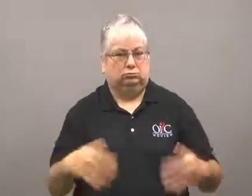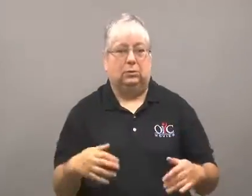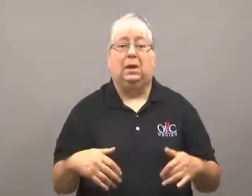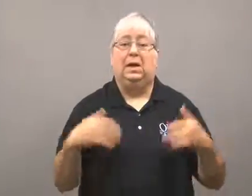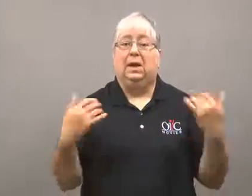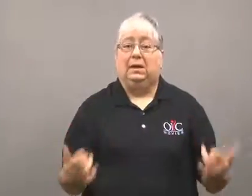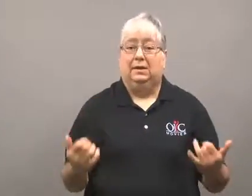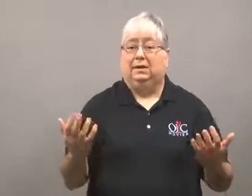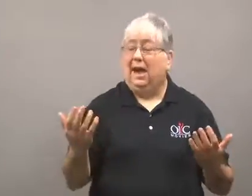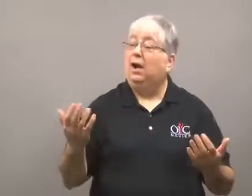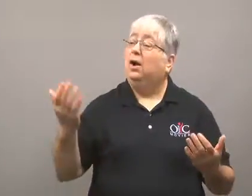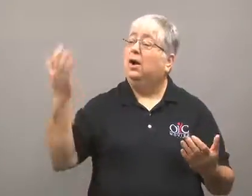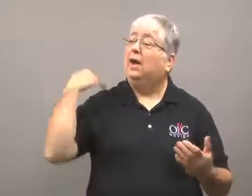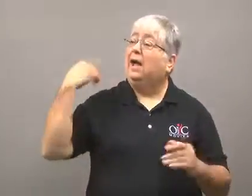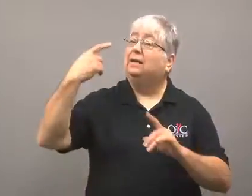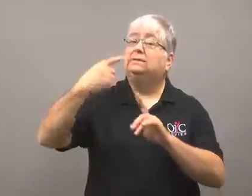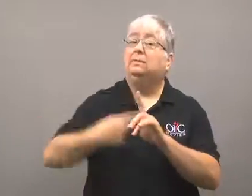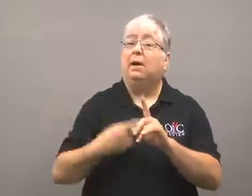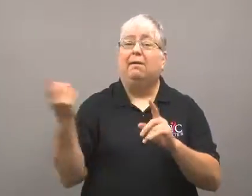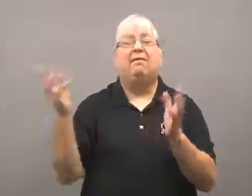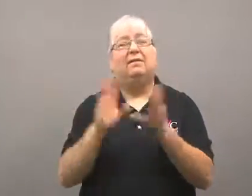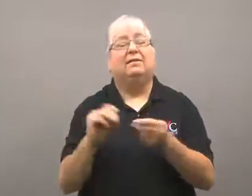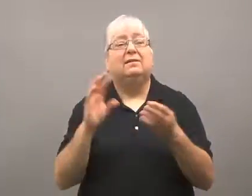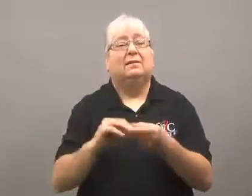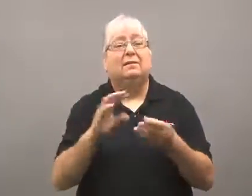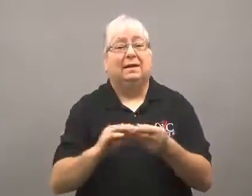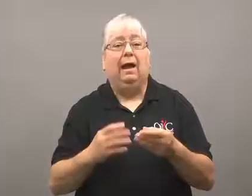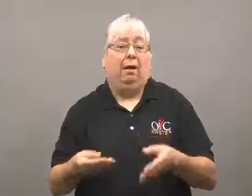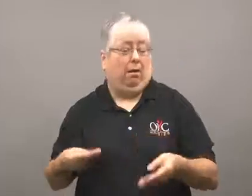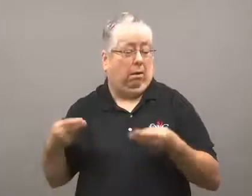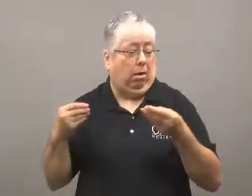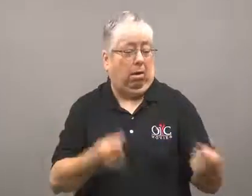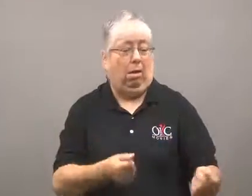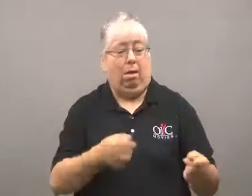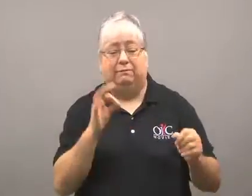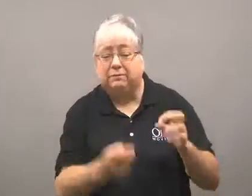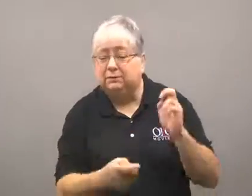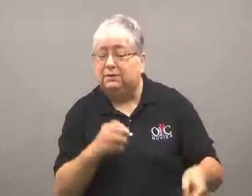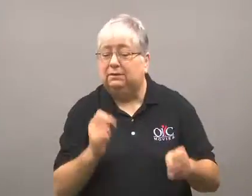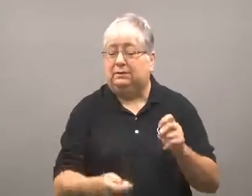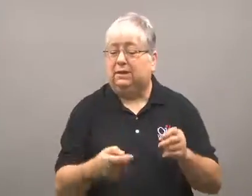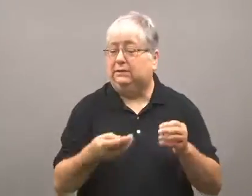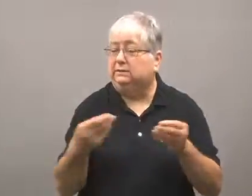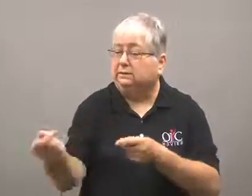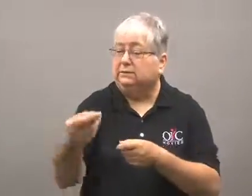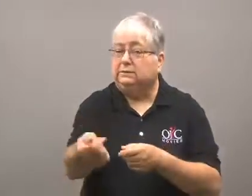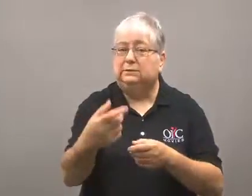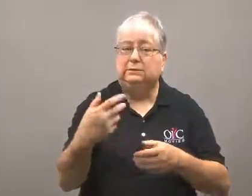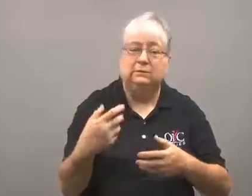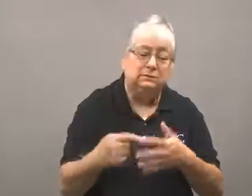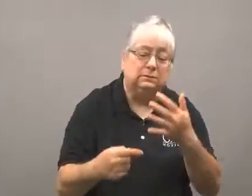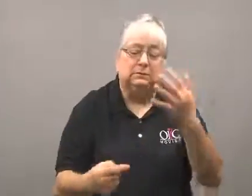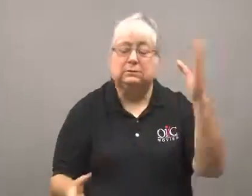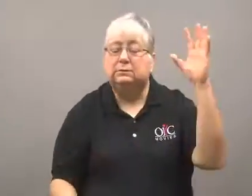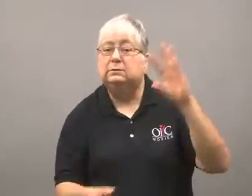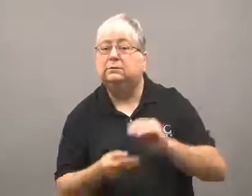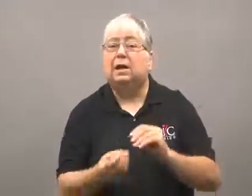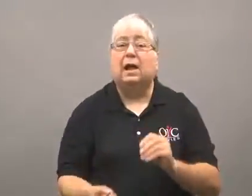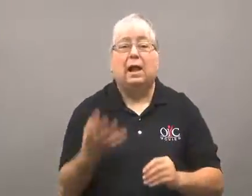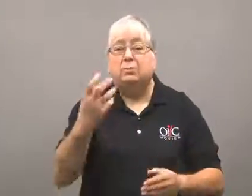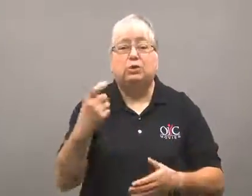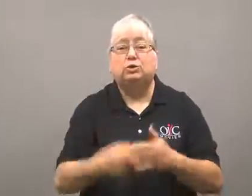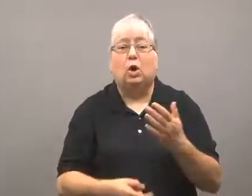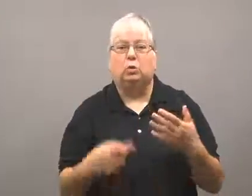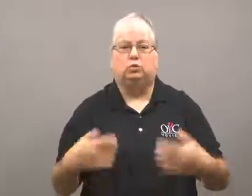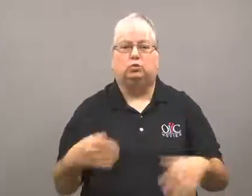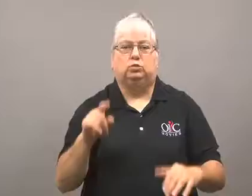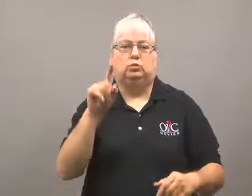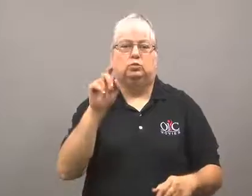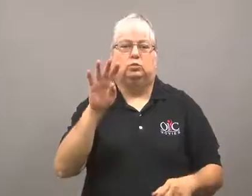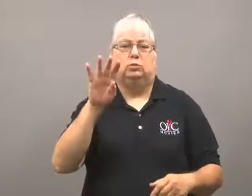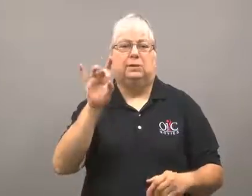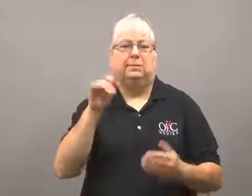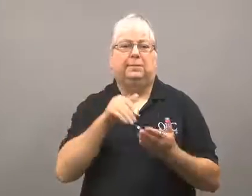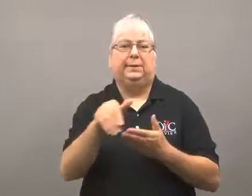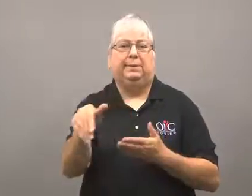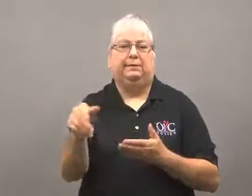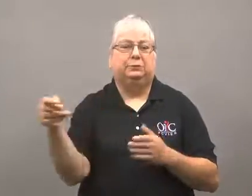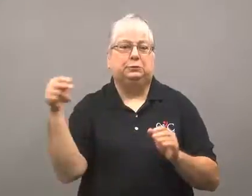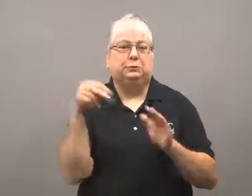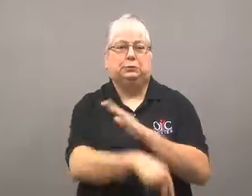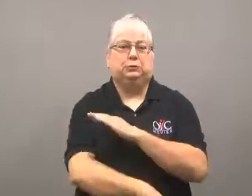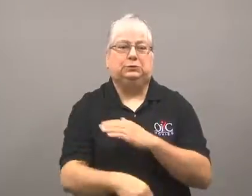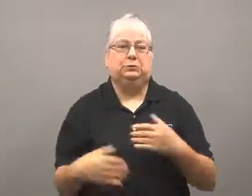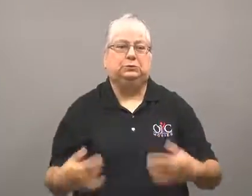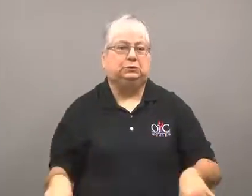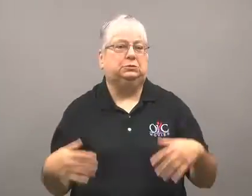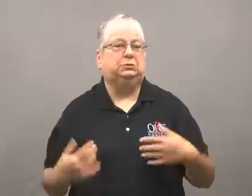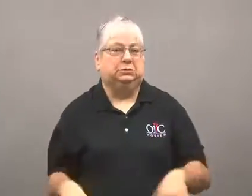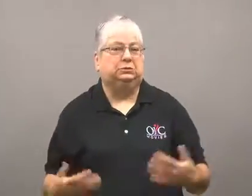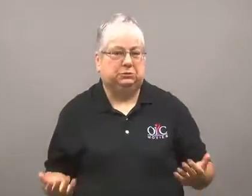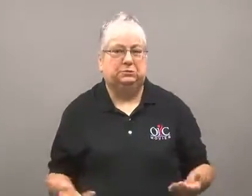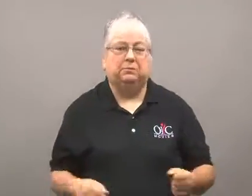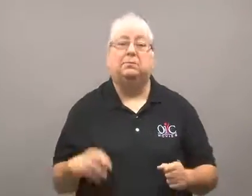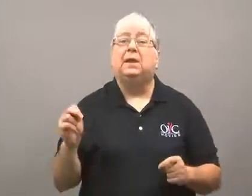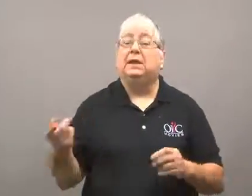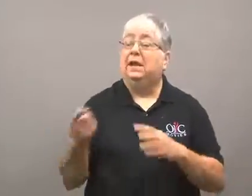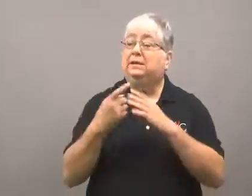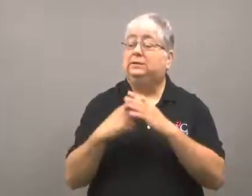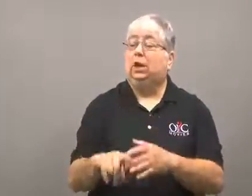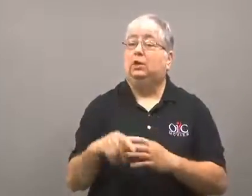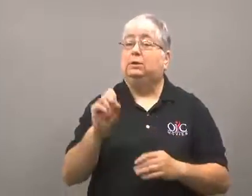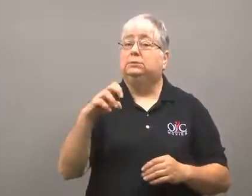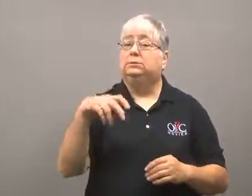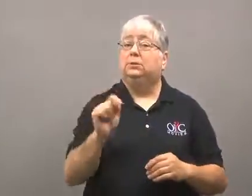Last month, Target said the break in cost a total of $148 million.